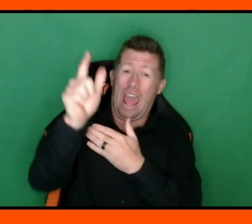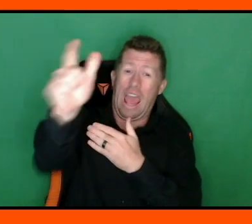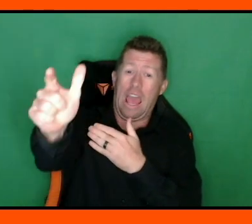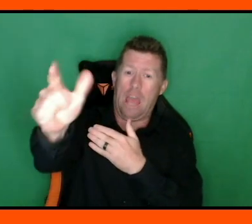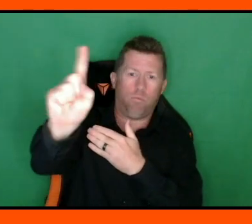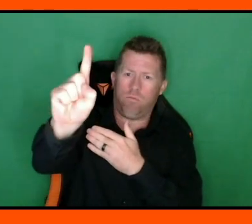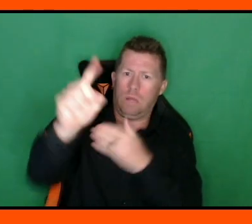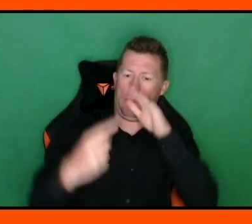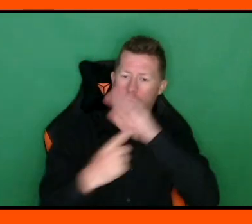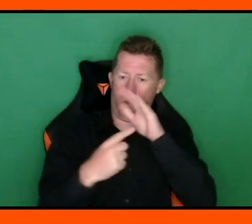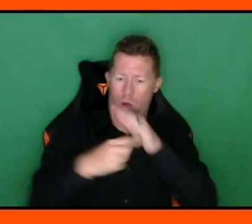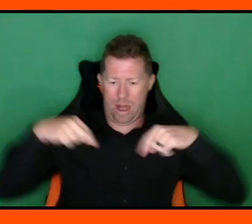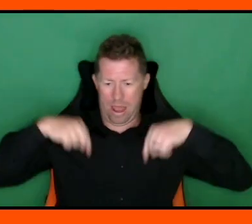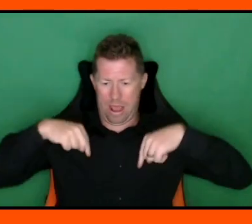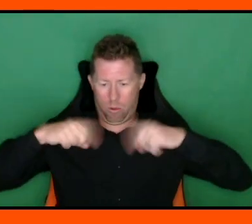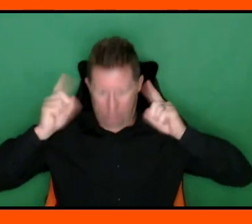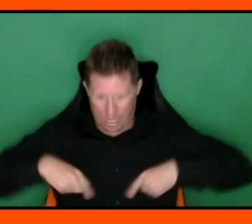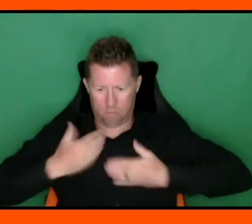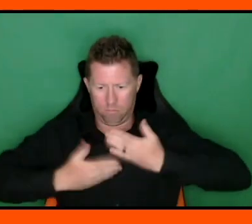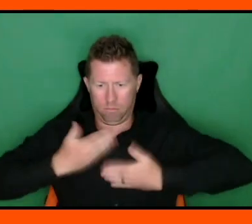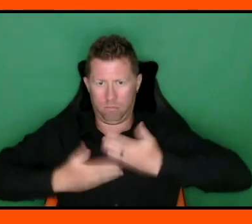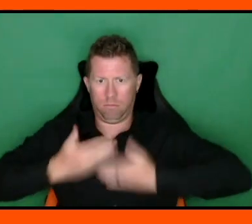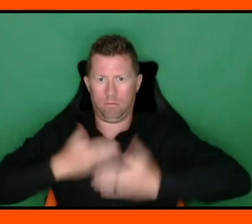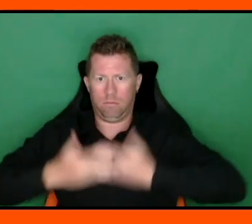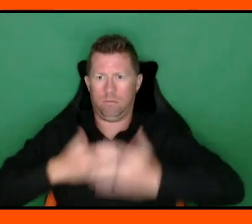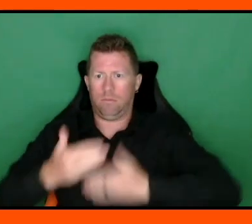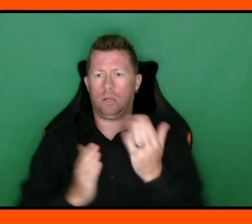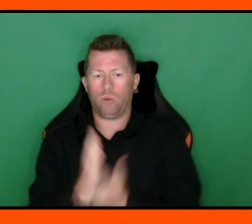so that we have an accessible, transparent and rigorous process.